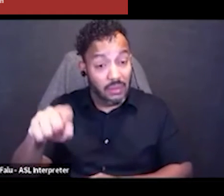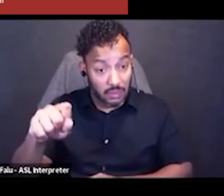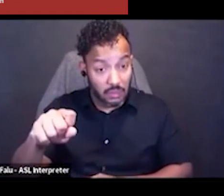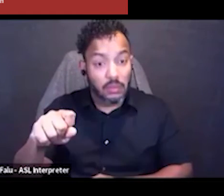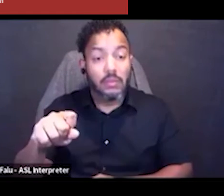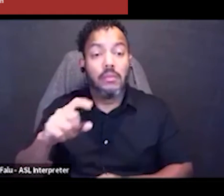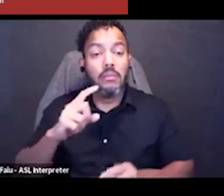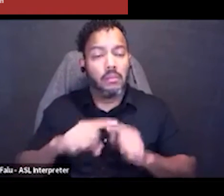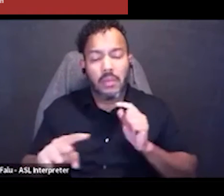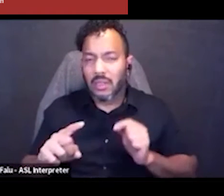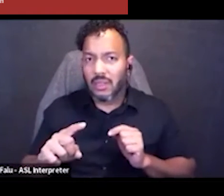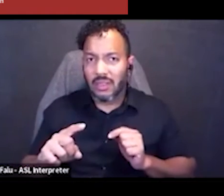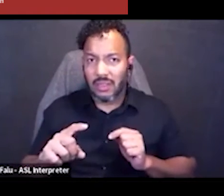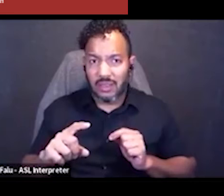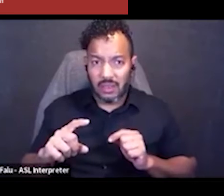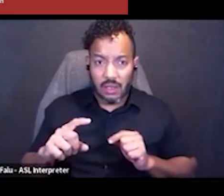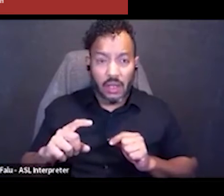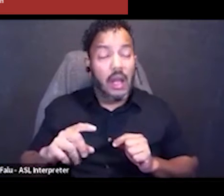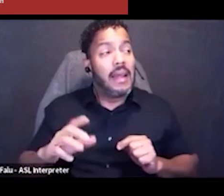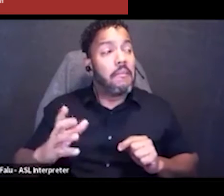been exposed in such a drastic way.